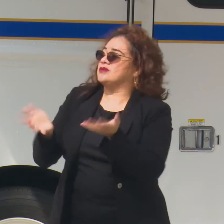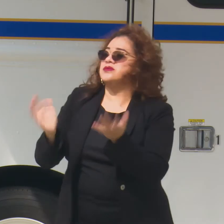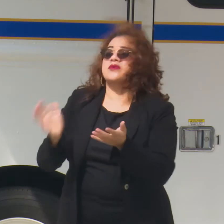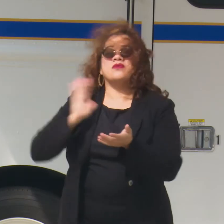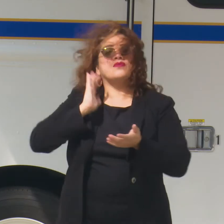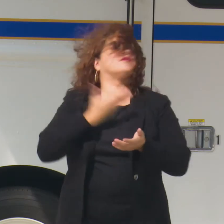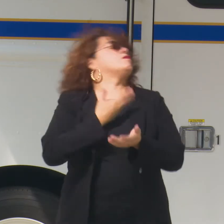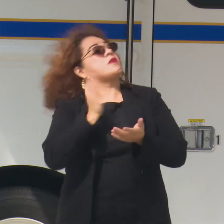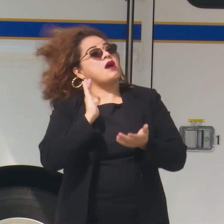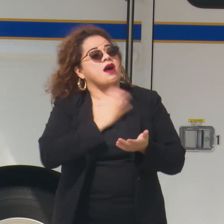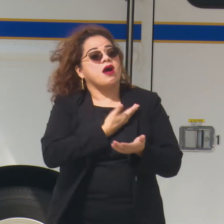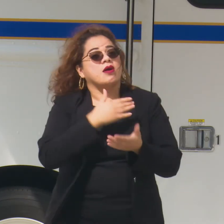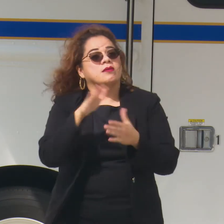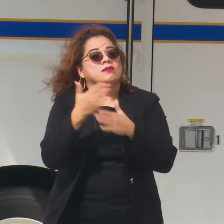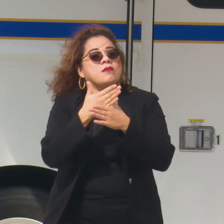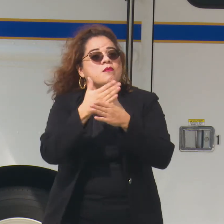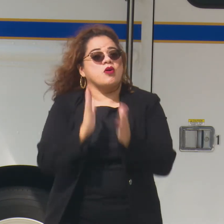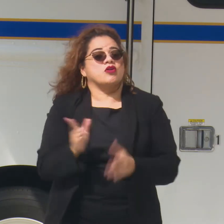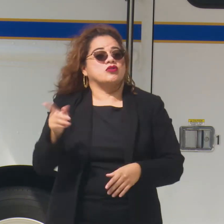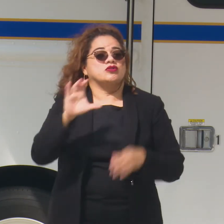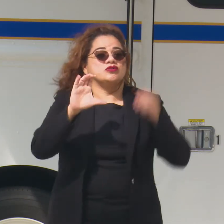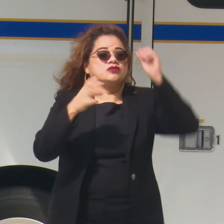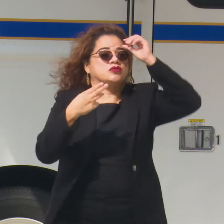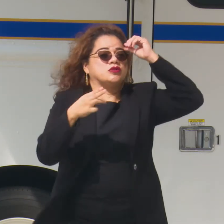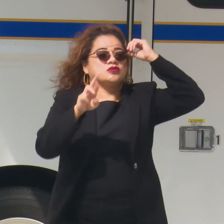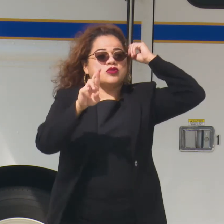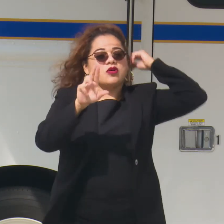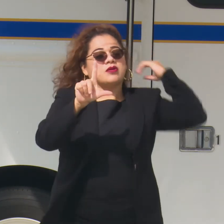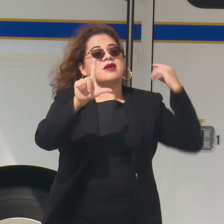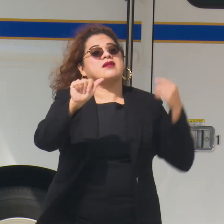that immigrants and the undocumented, especially in this moment